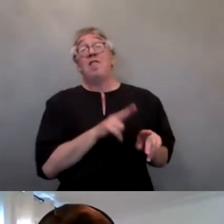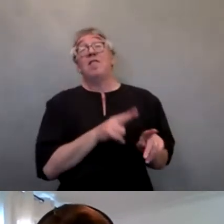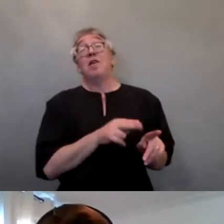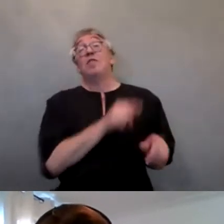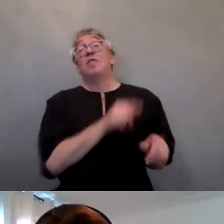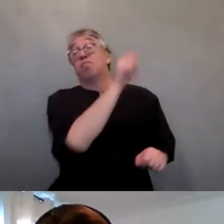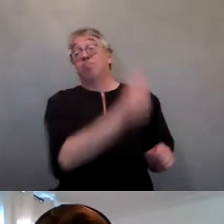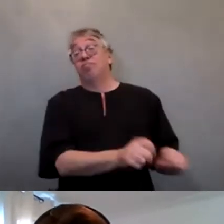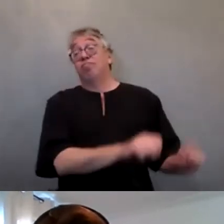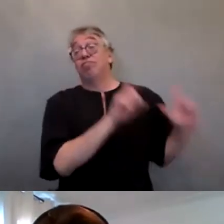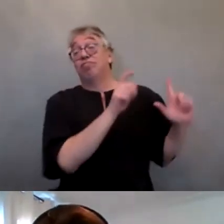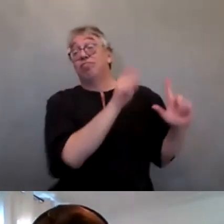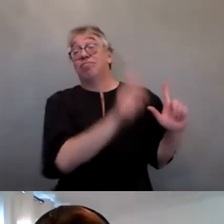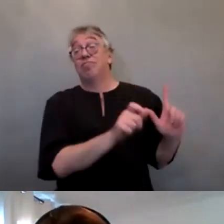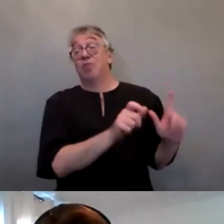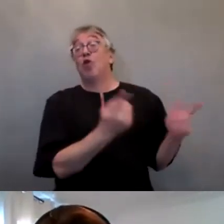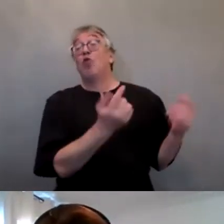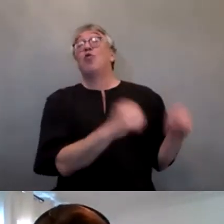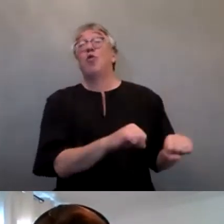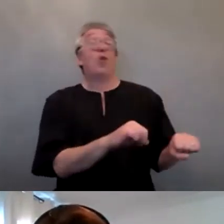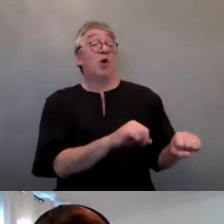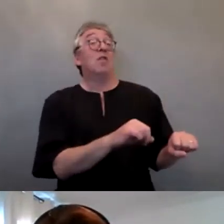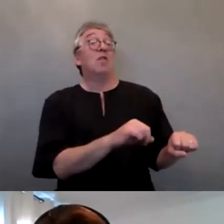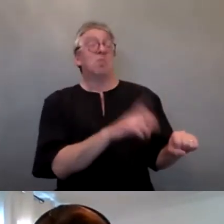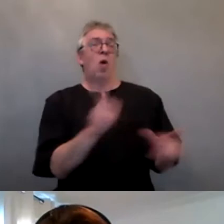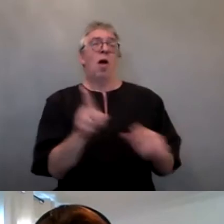We will collect those from the speakers, if all the speakers agree.